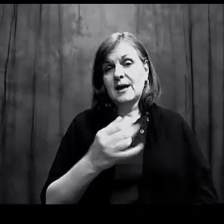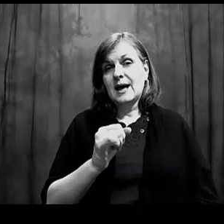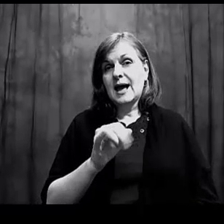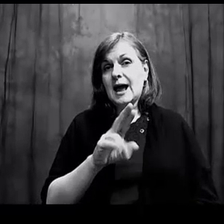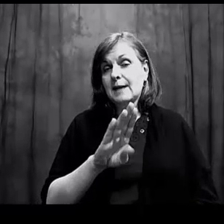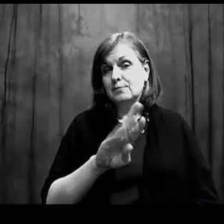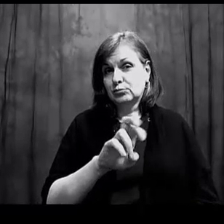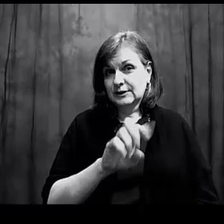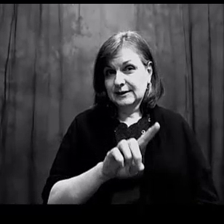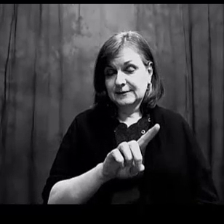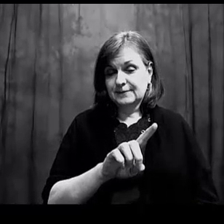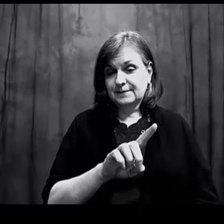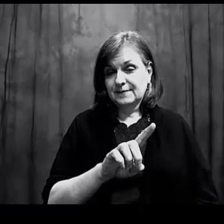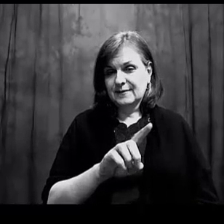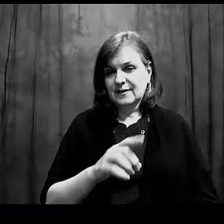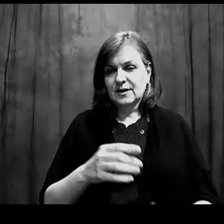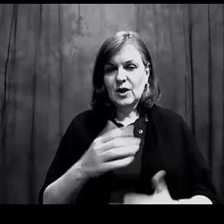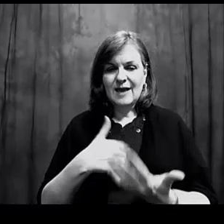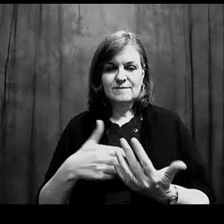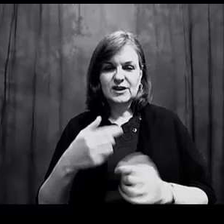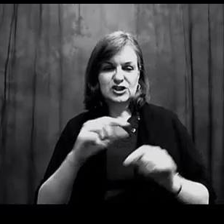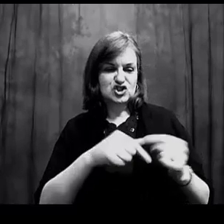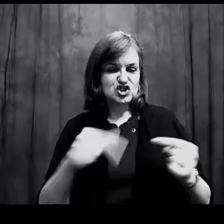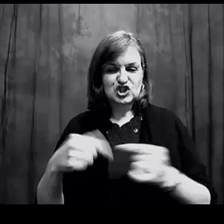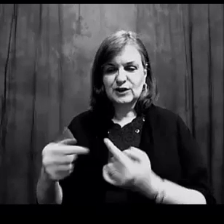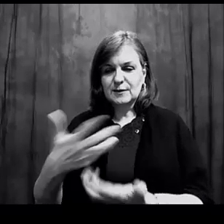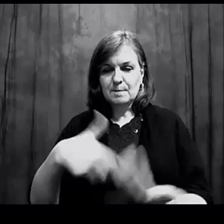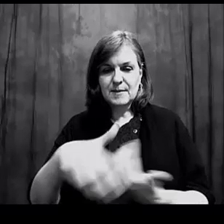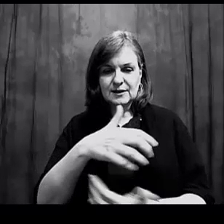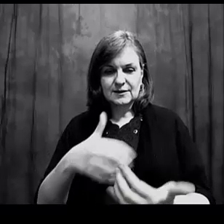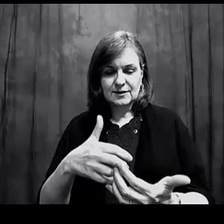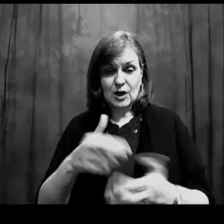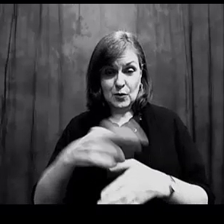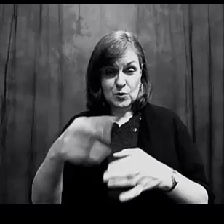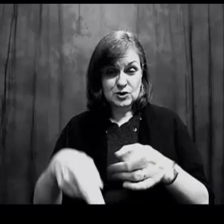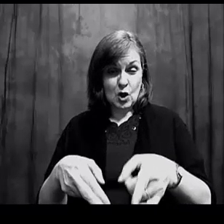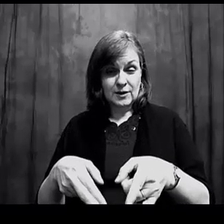genes and all of a sudden you have what we would consider a new species but is it really?